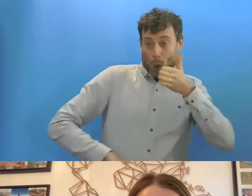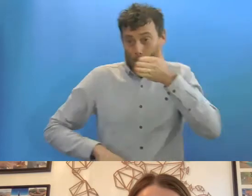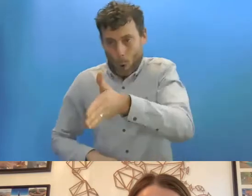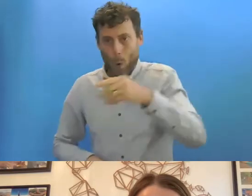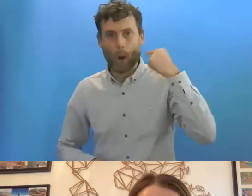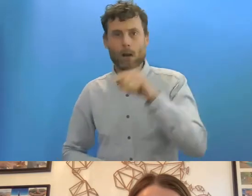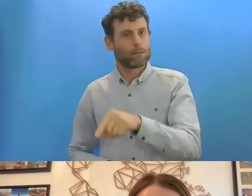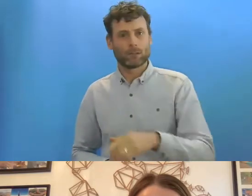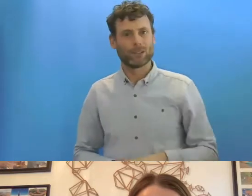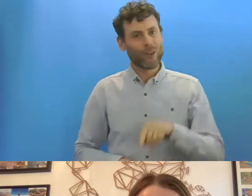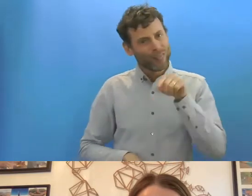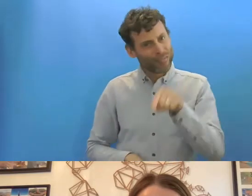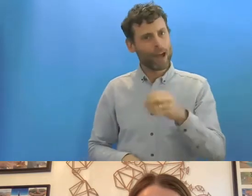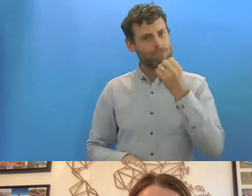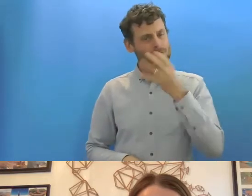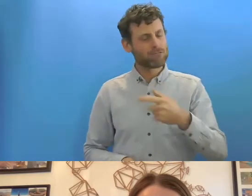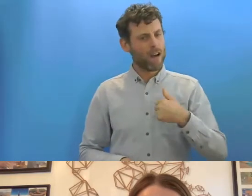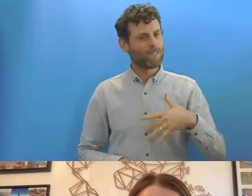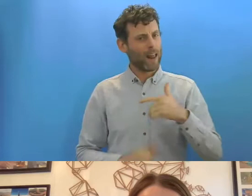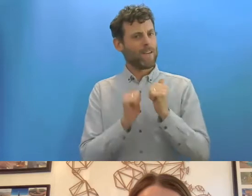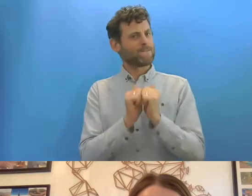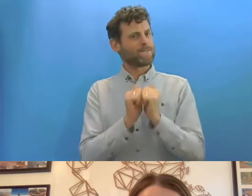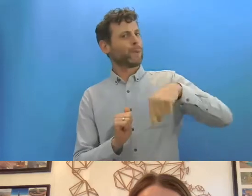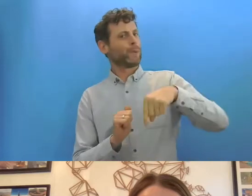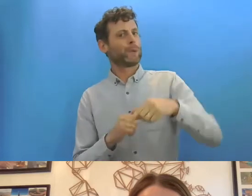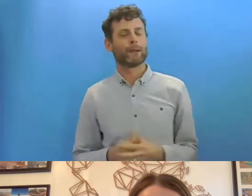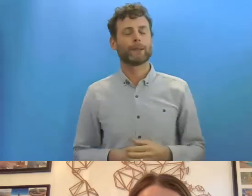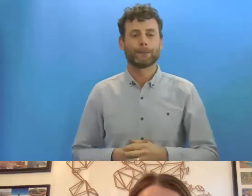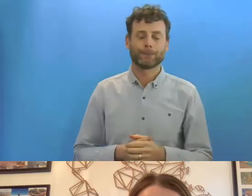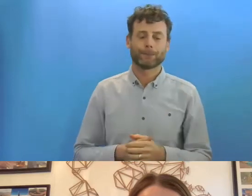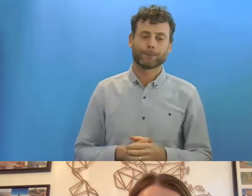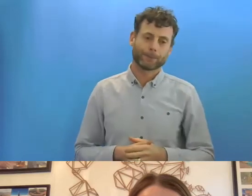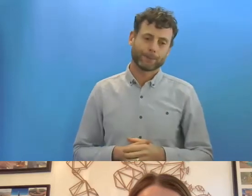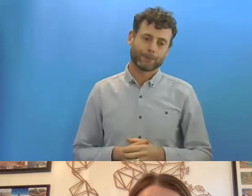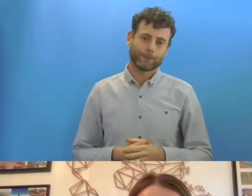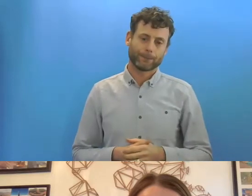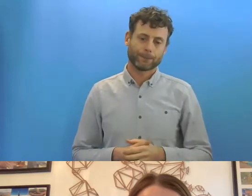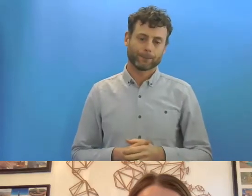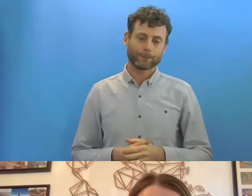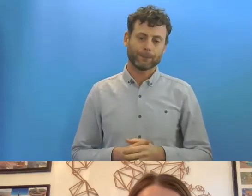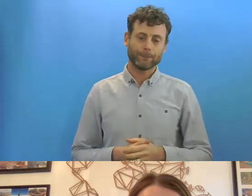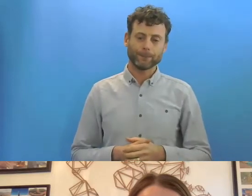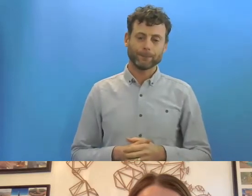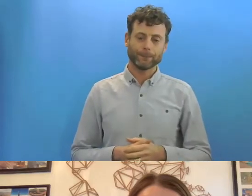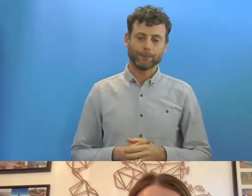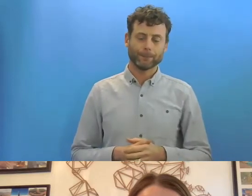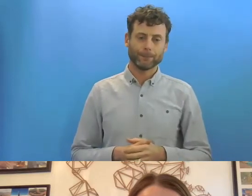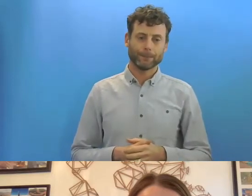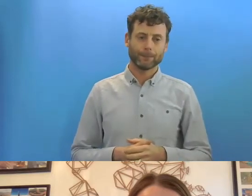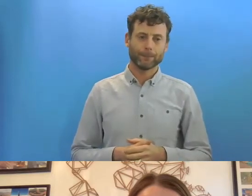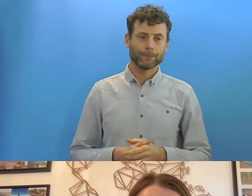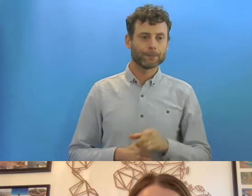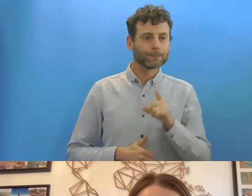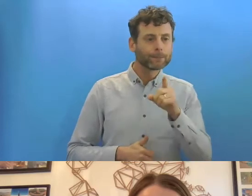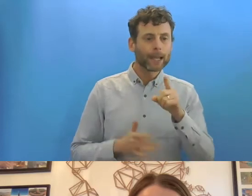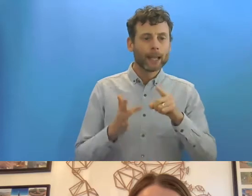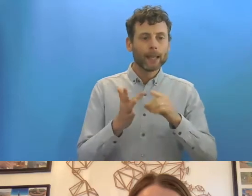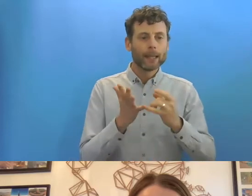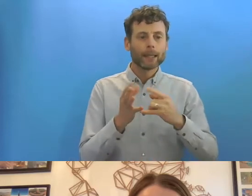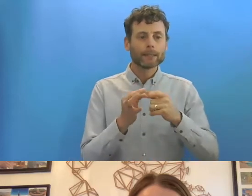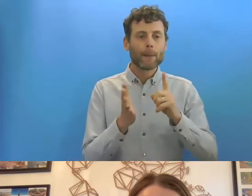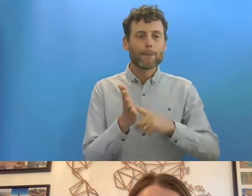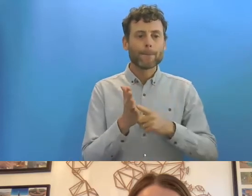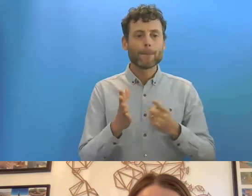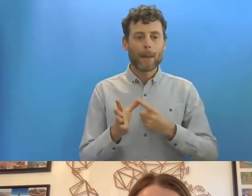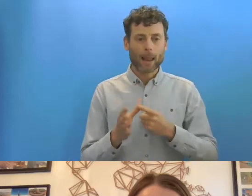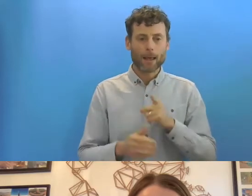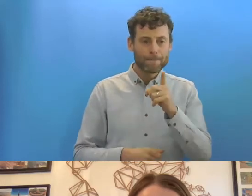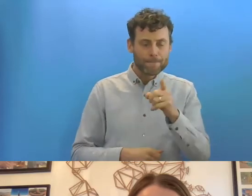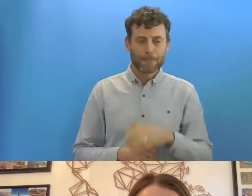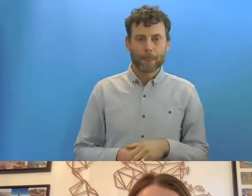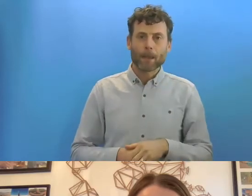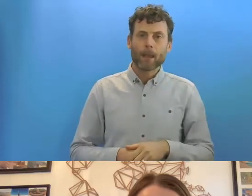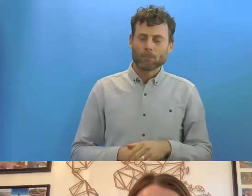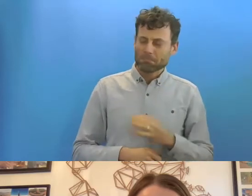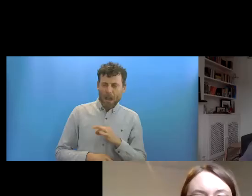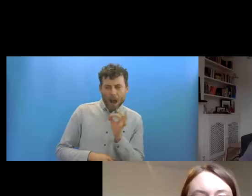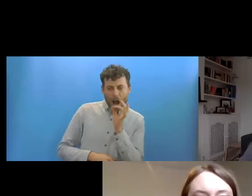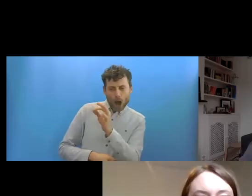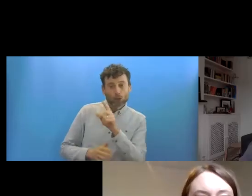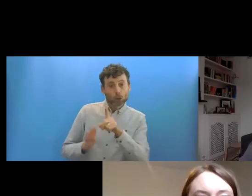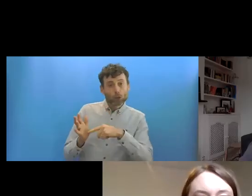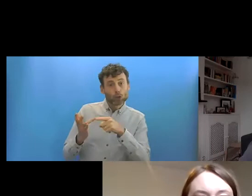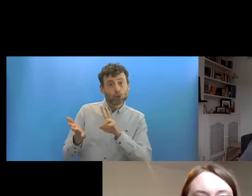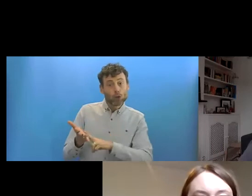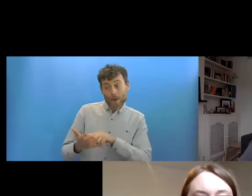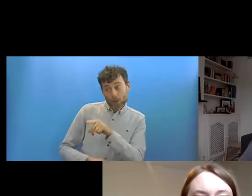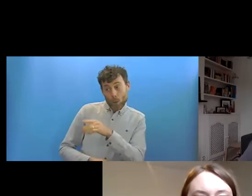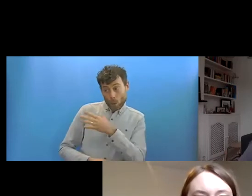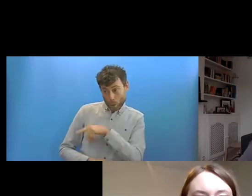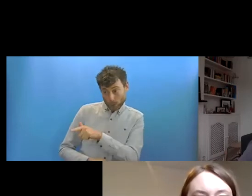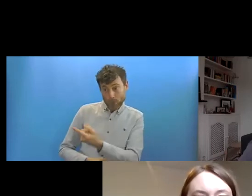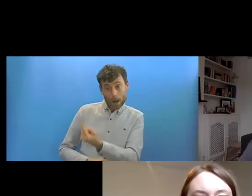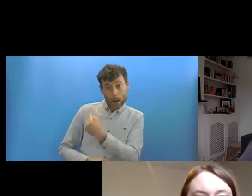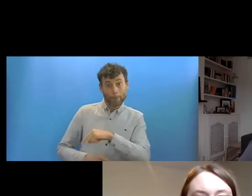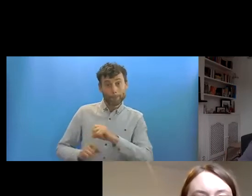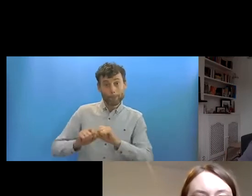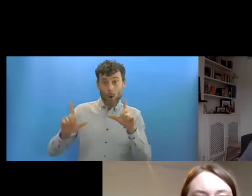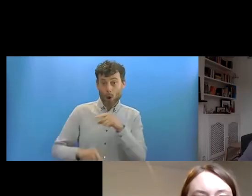huge positives to that aspect in particular that I can imagine we'll be holding onto in the future as well.